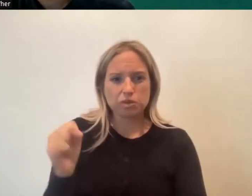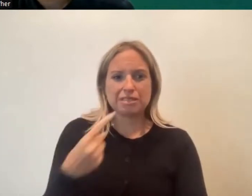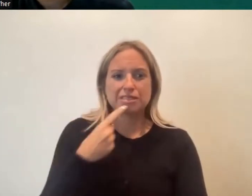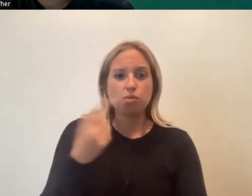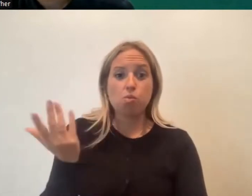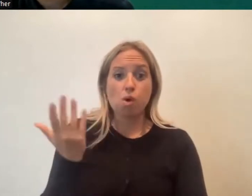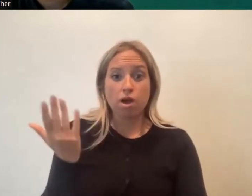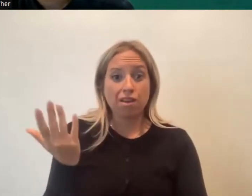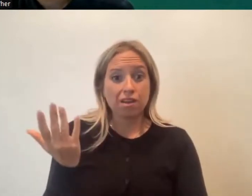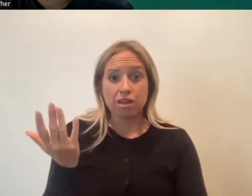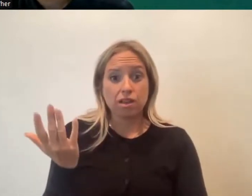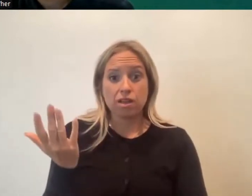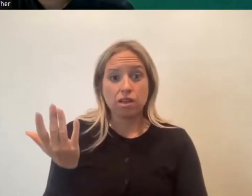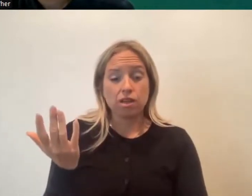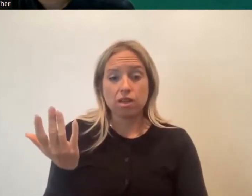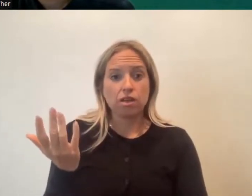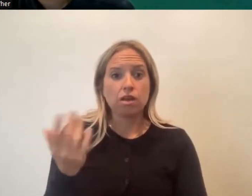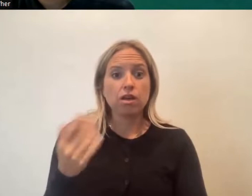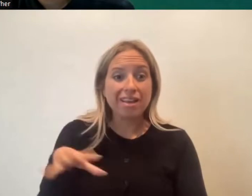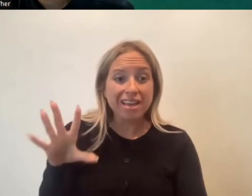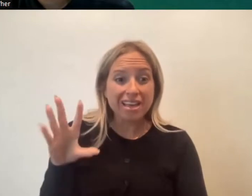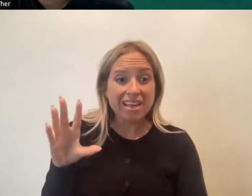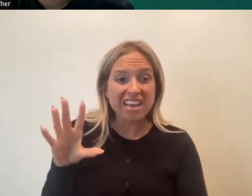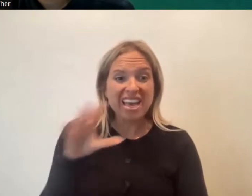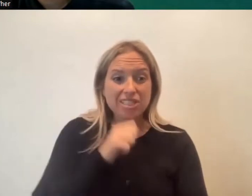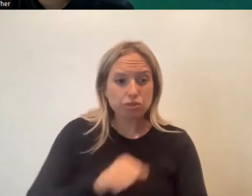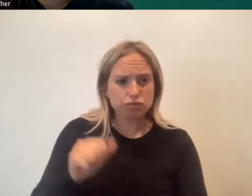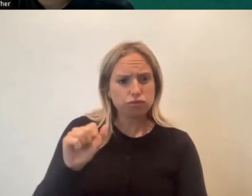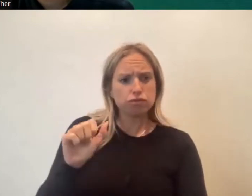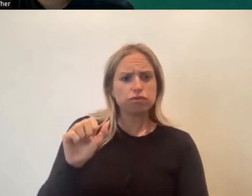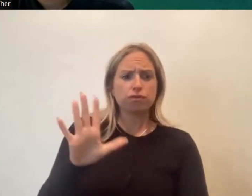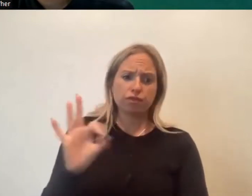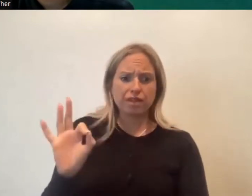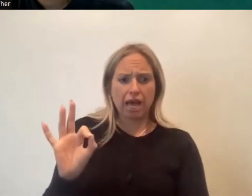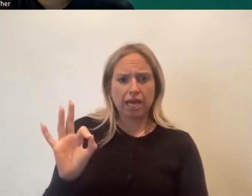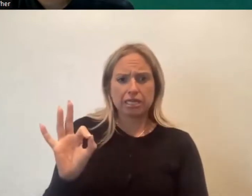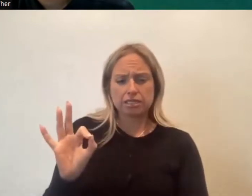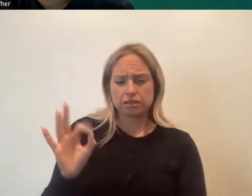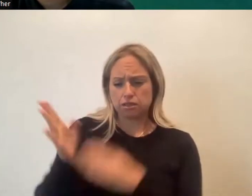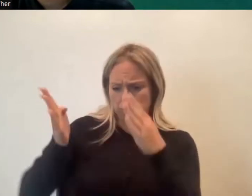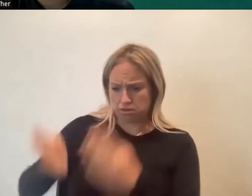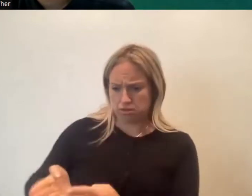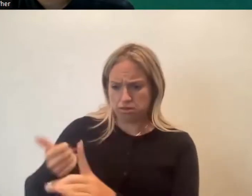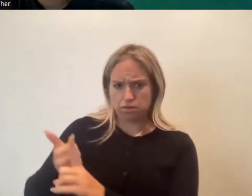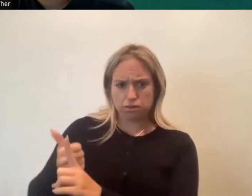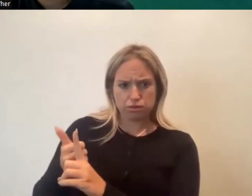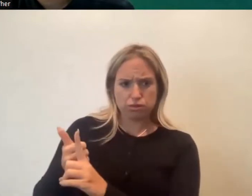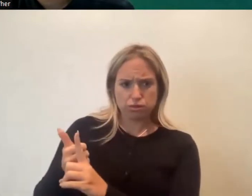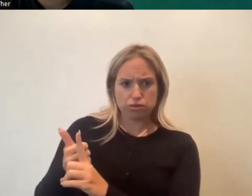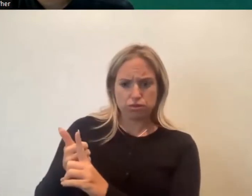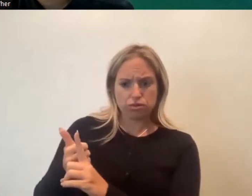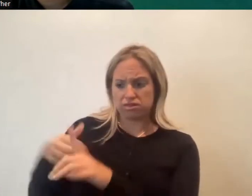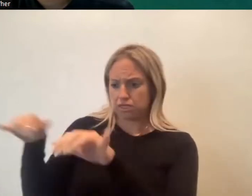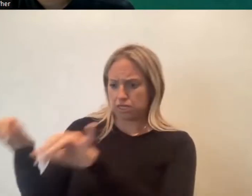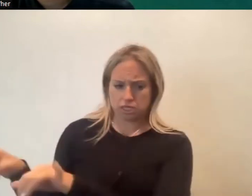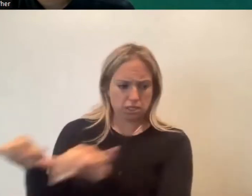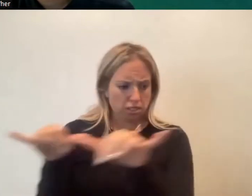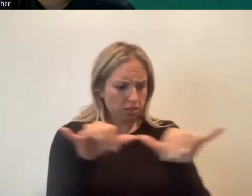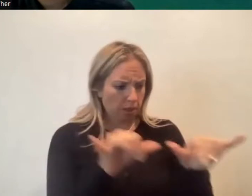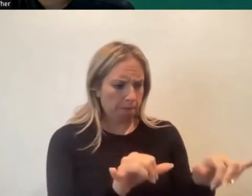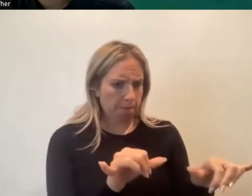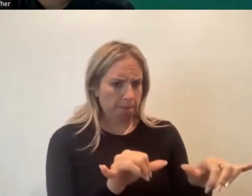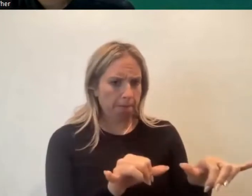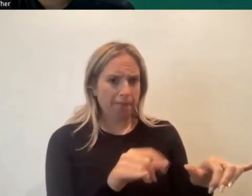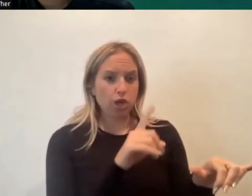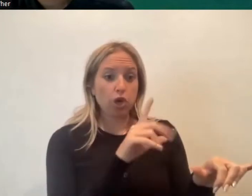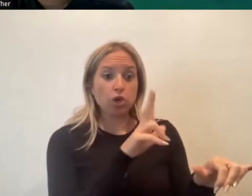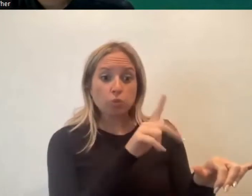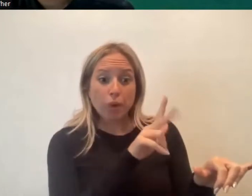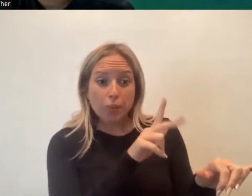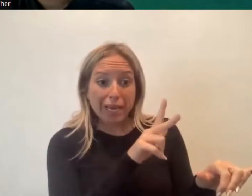not going to hold a 59-year-old individual to the same standards we would a 23-year-old